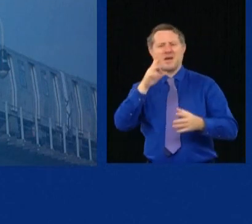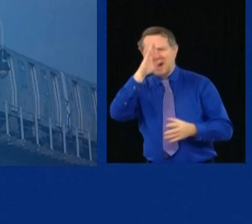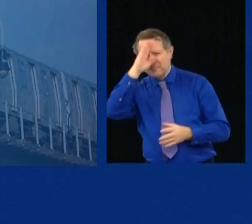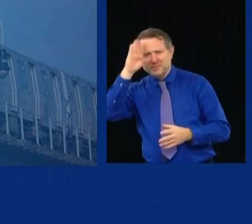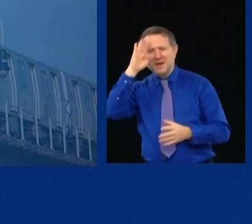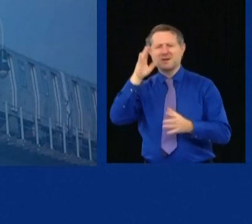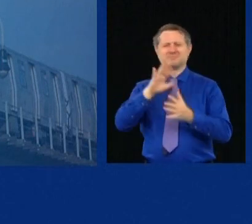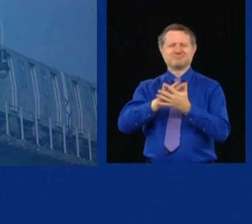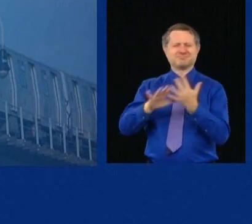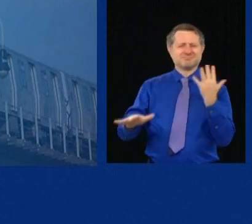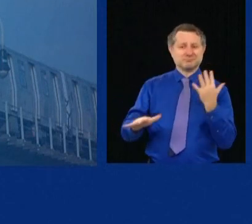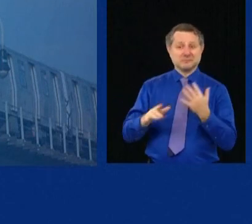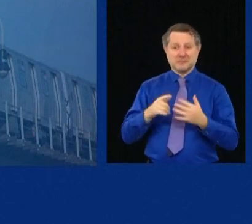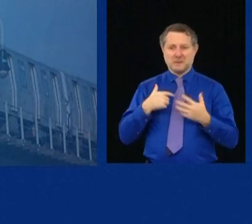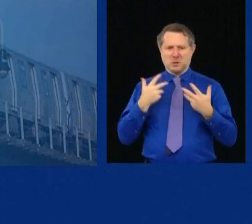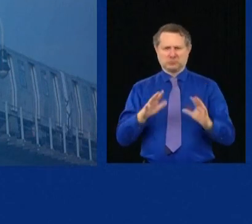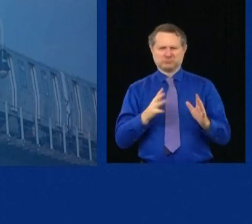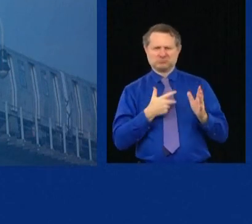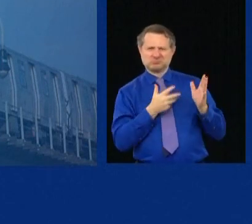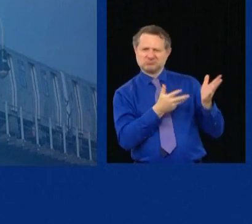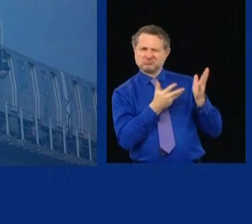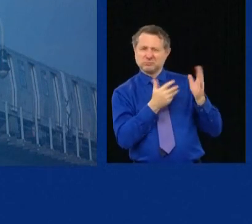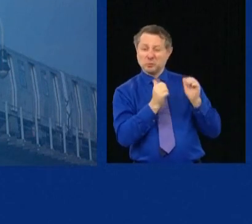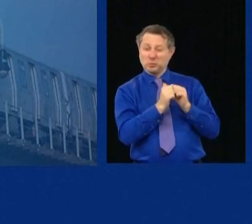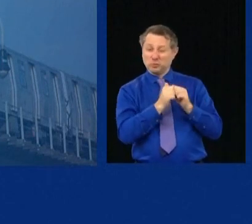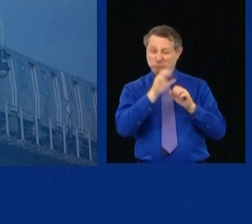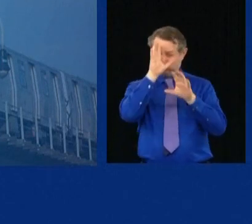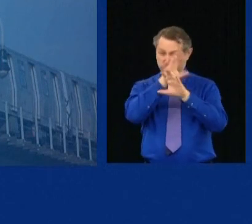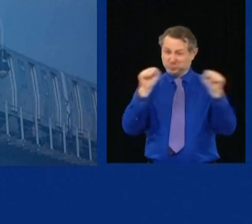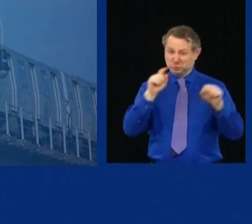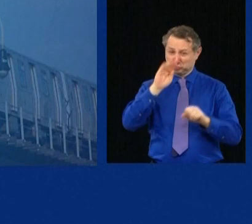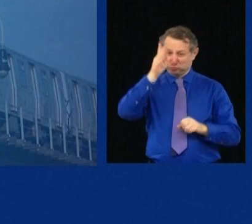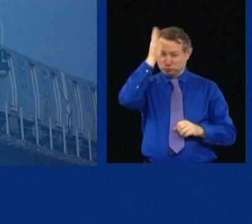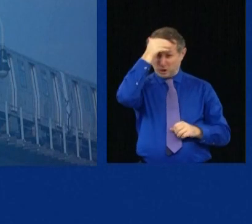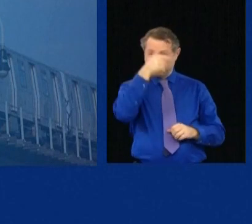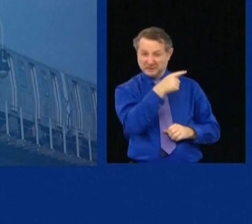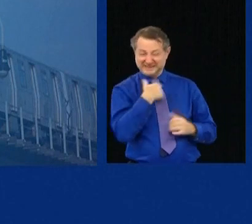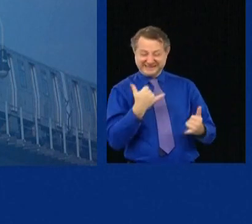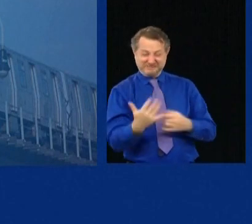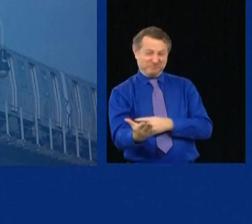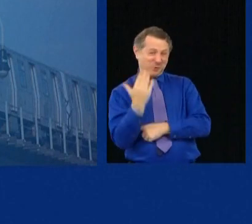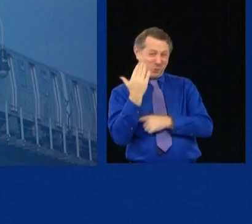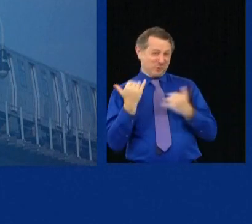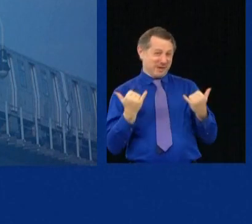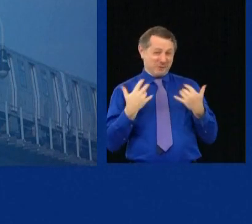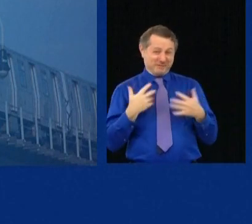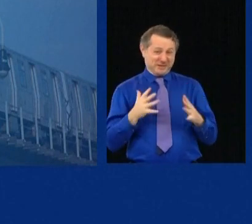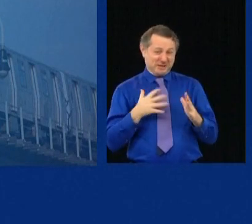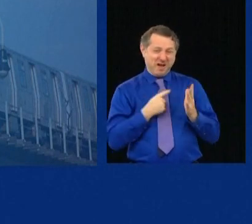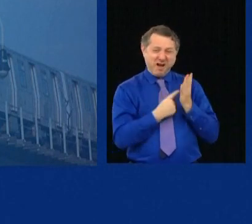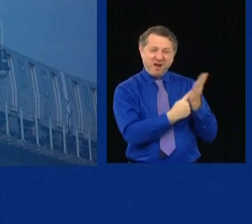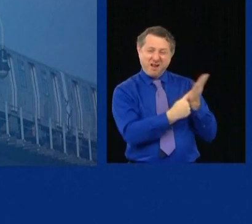INSTITUTIONS, WE NEED OUR SCHOOLS, WE NEED OUR POLICE AND FIREFIGHTERS FUNDED.